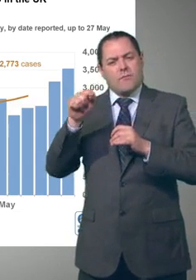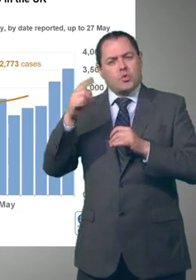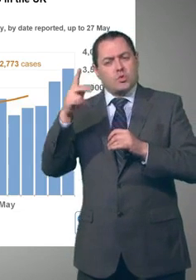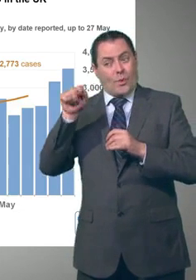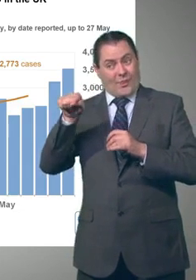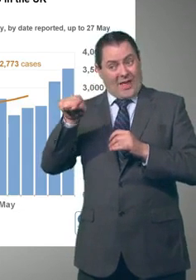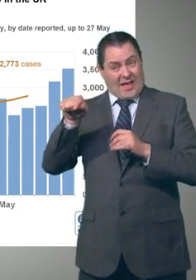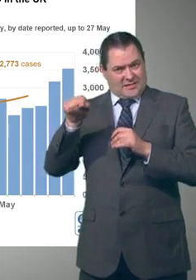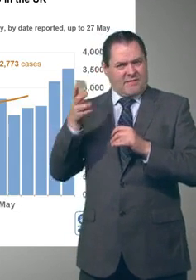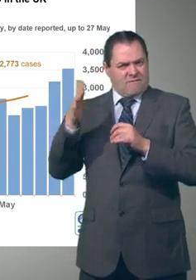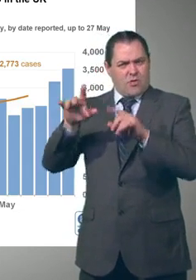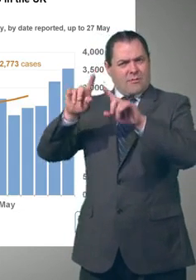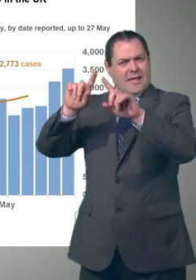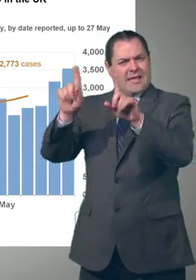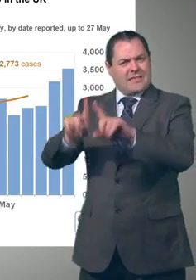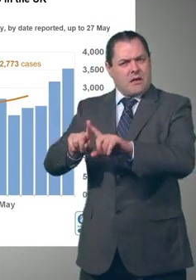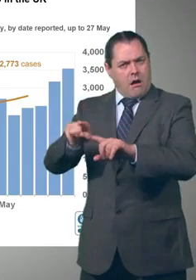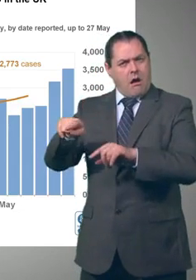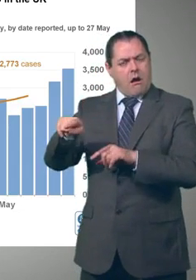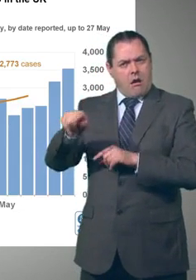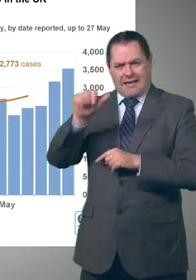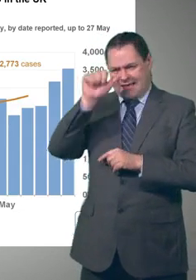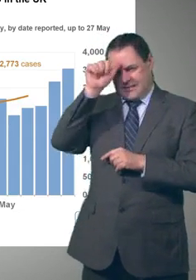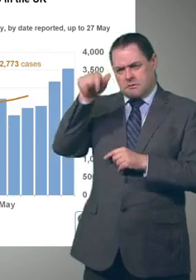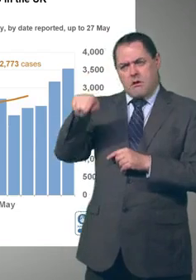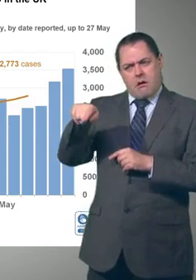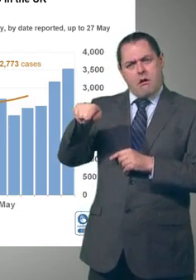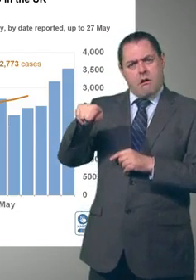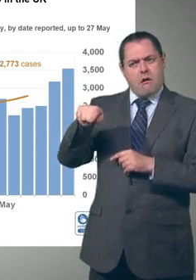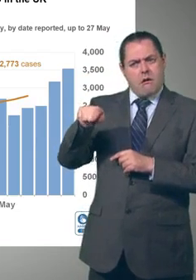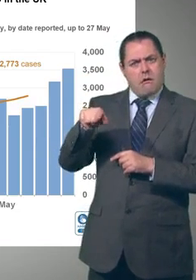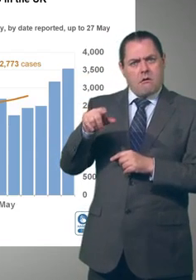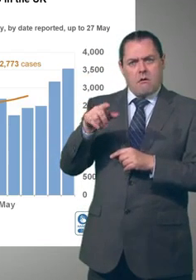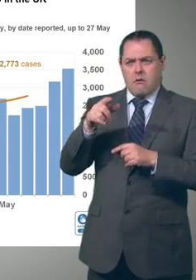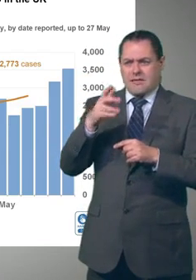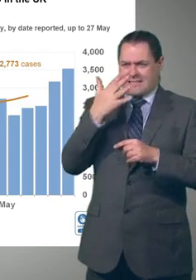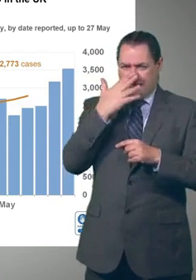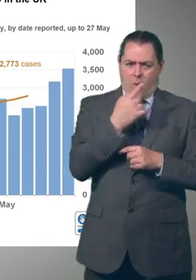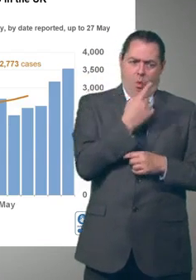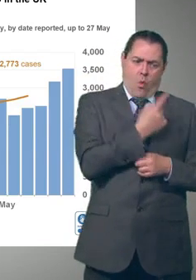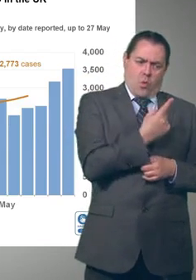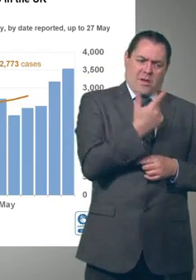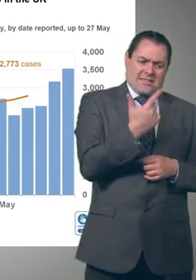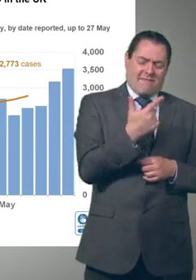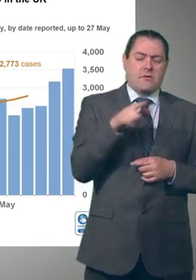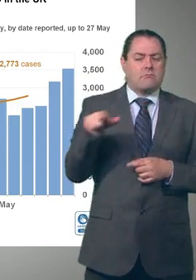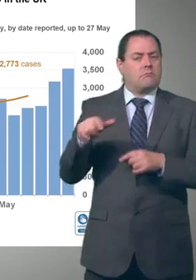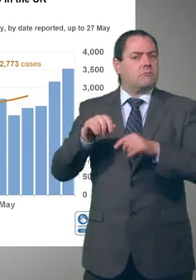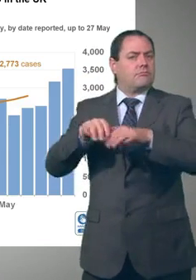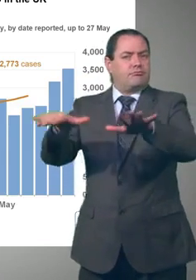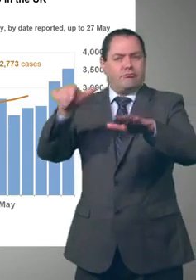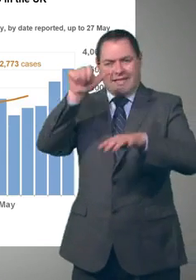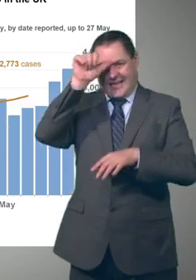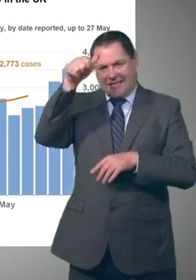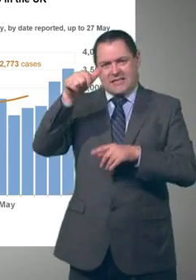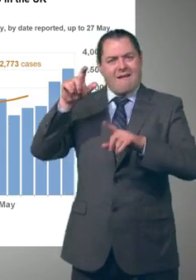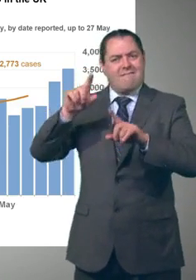variant, which originated in India is taking a place of the 117 variant so something that